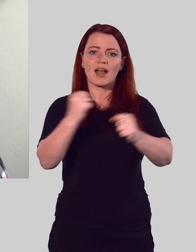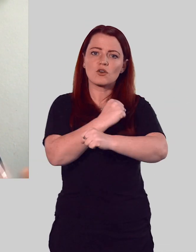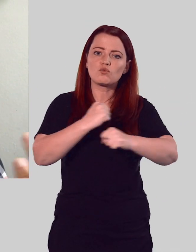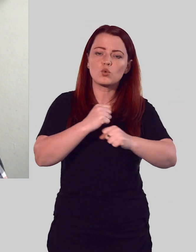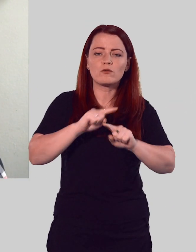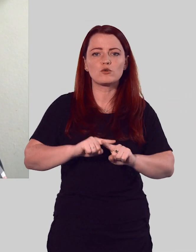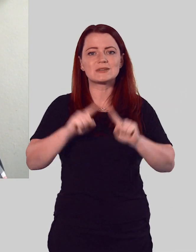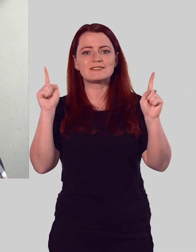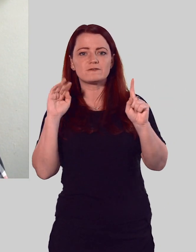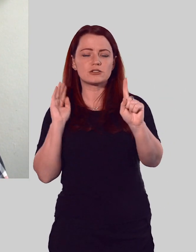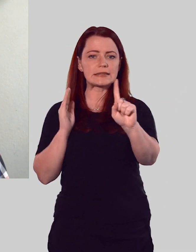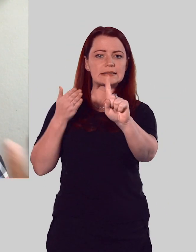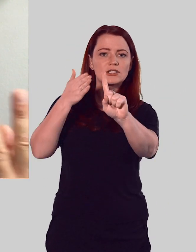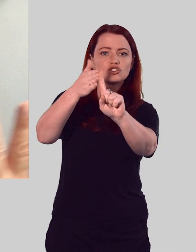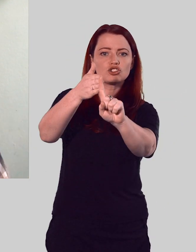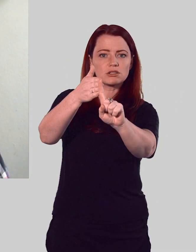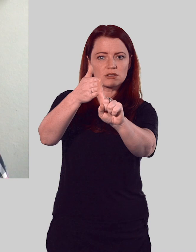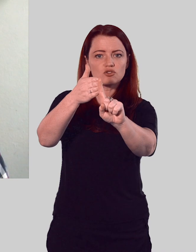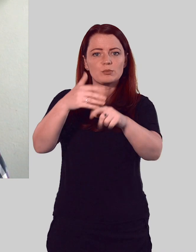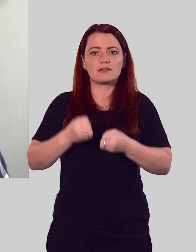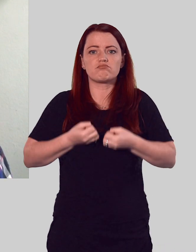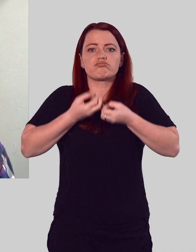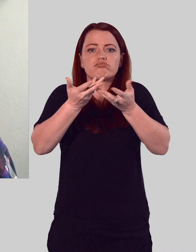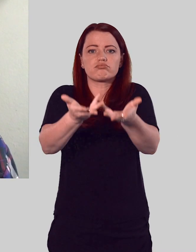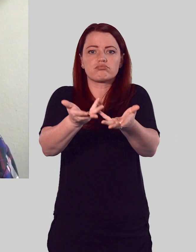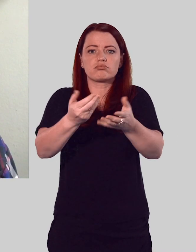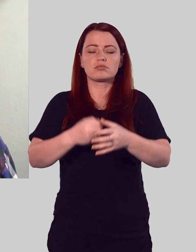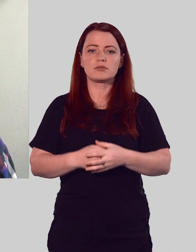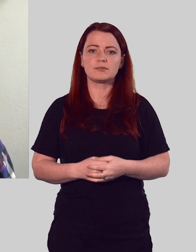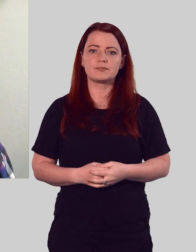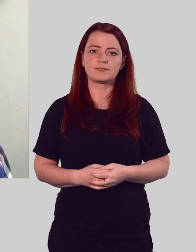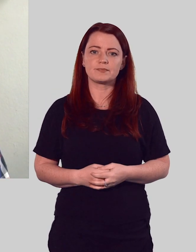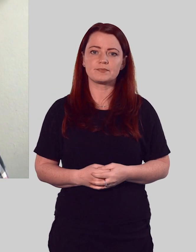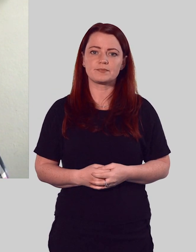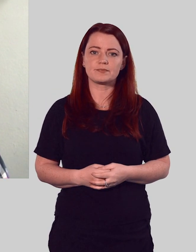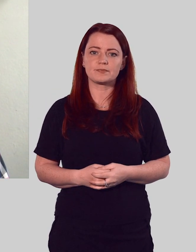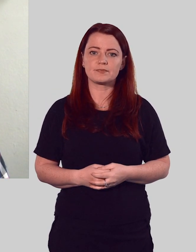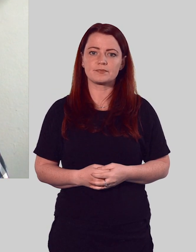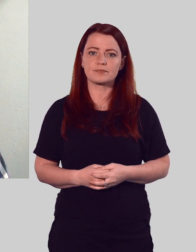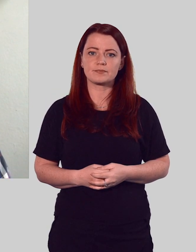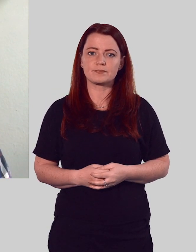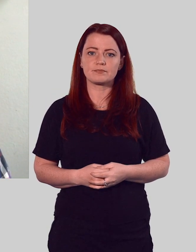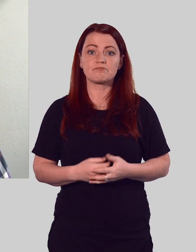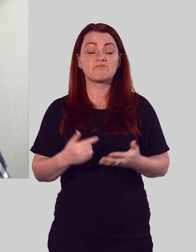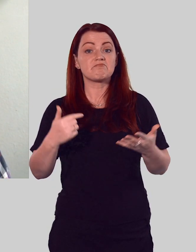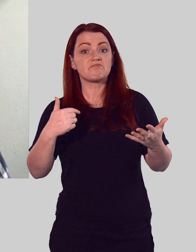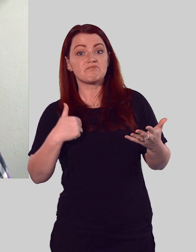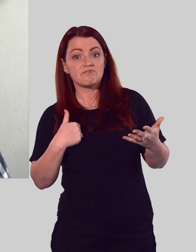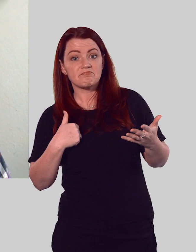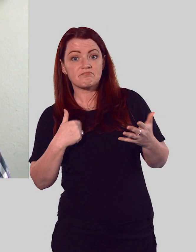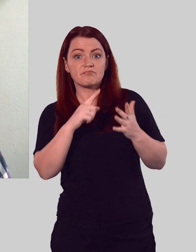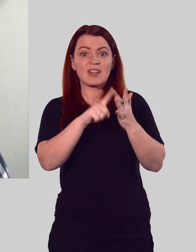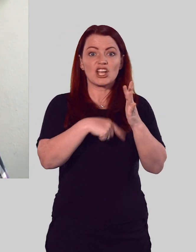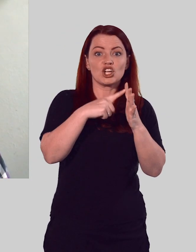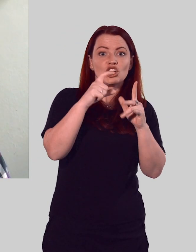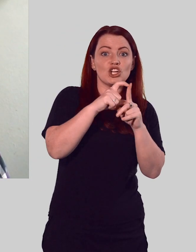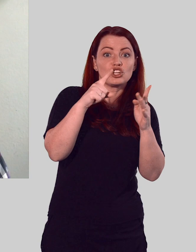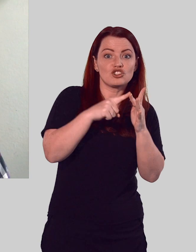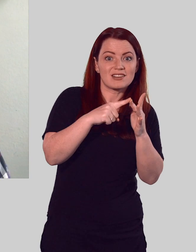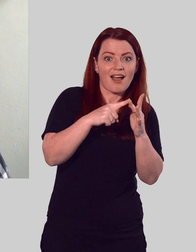intentions to be expressed. I'm minded of my Jedi Master Bernie de Koven - the guru of games